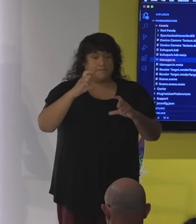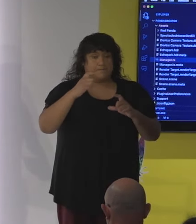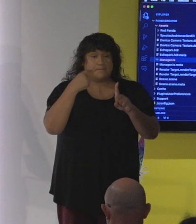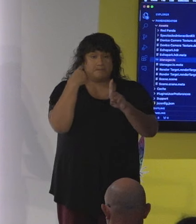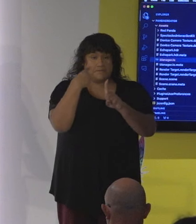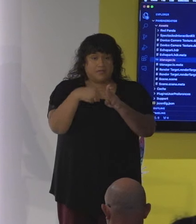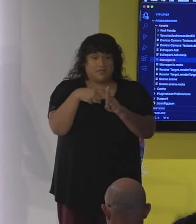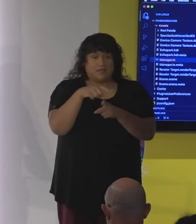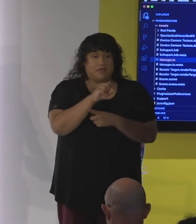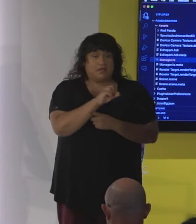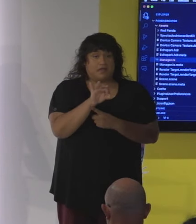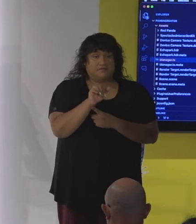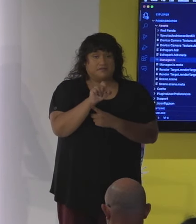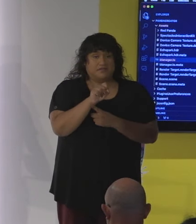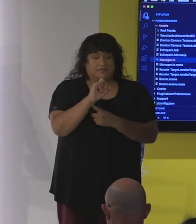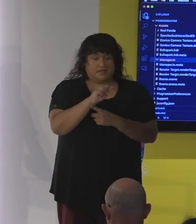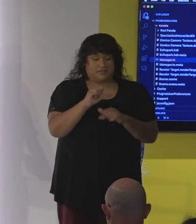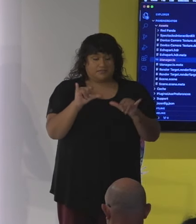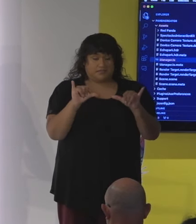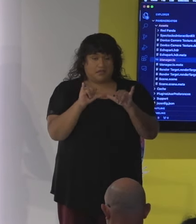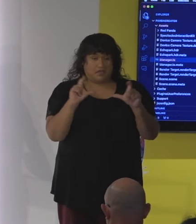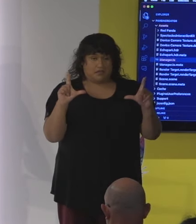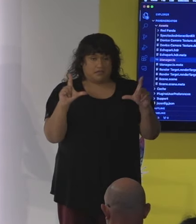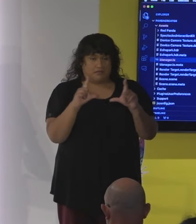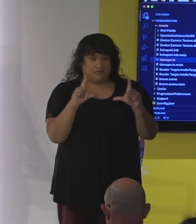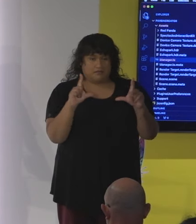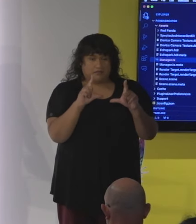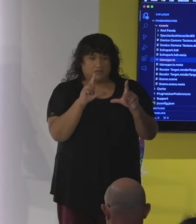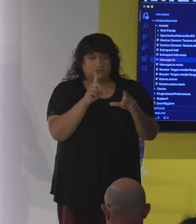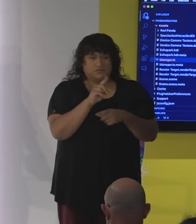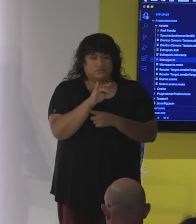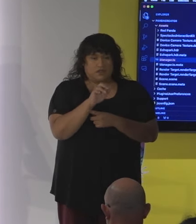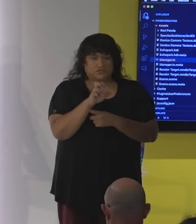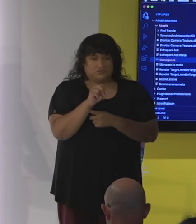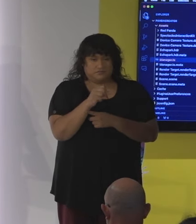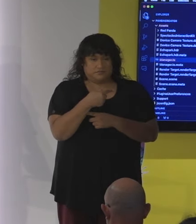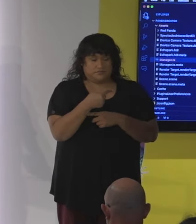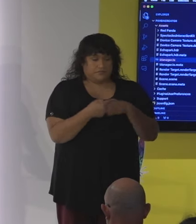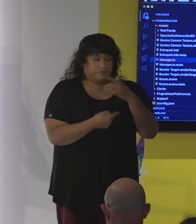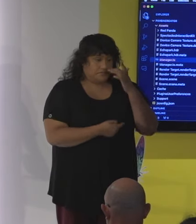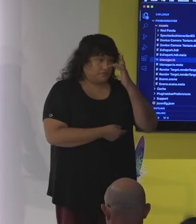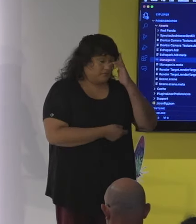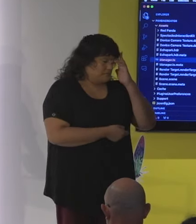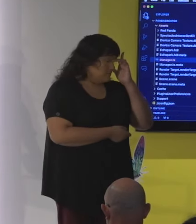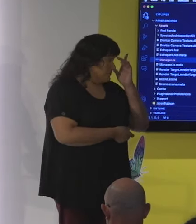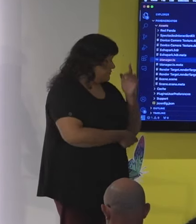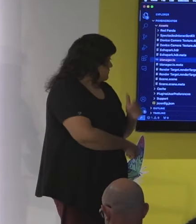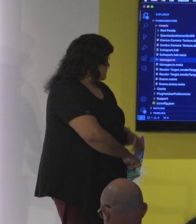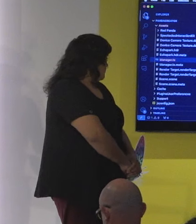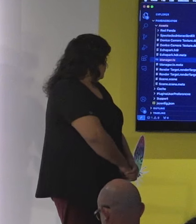by scaling that direction, those directions. (keys clacking)